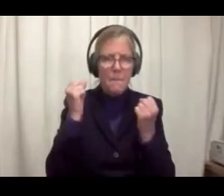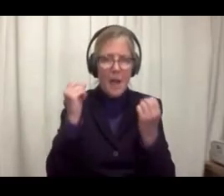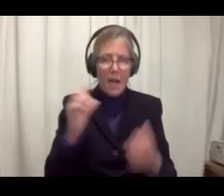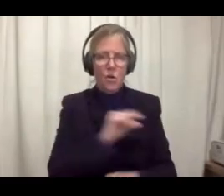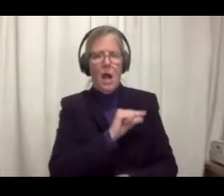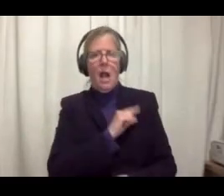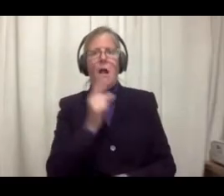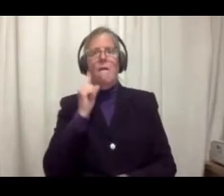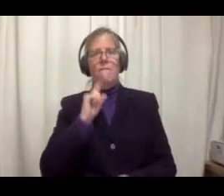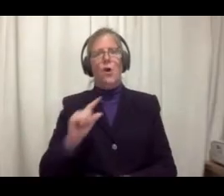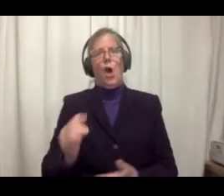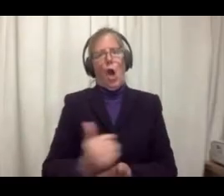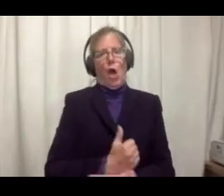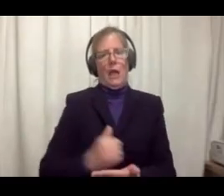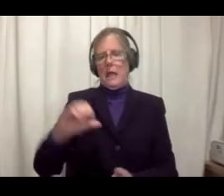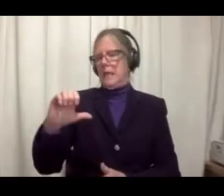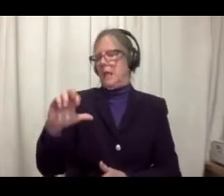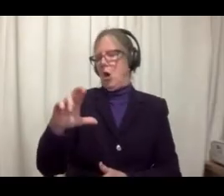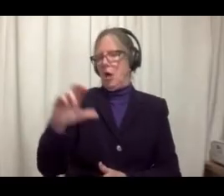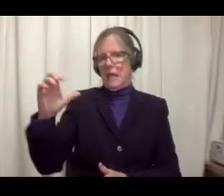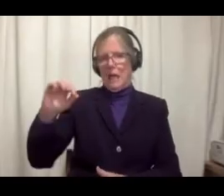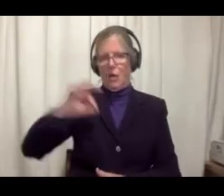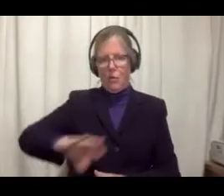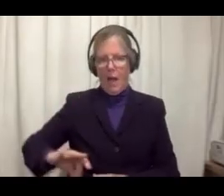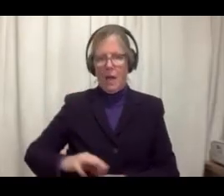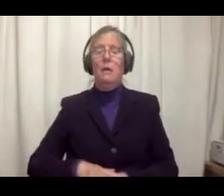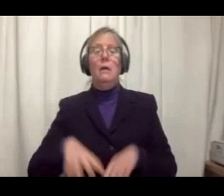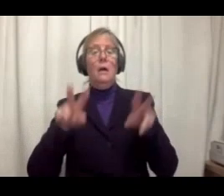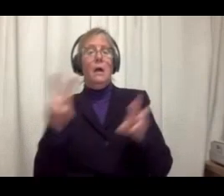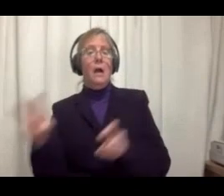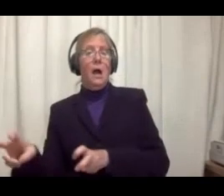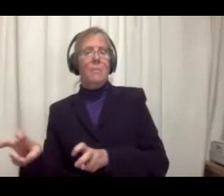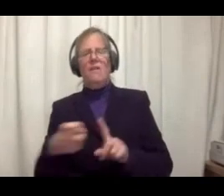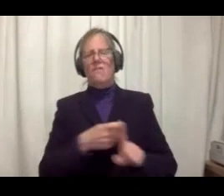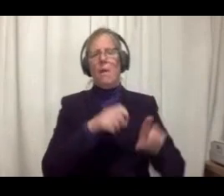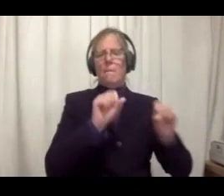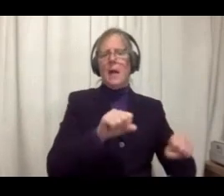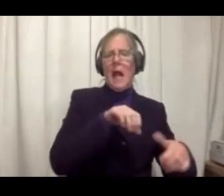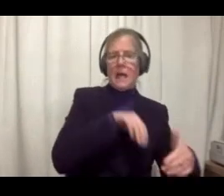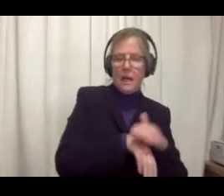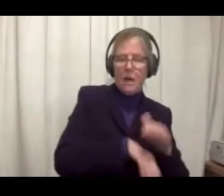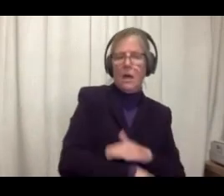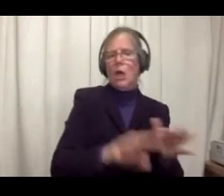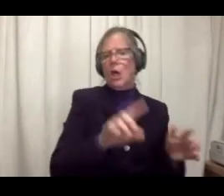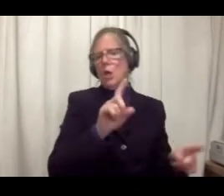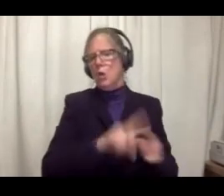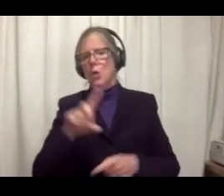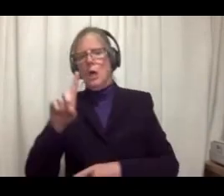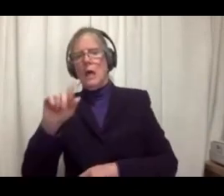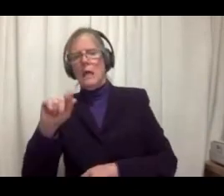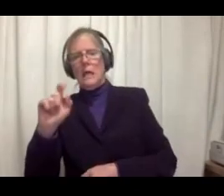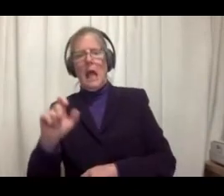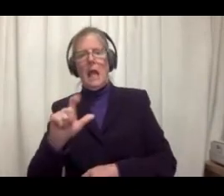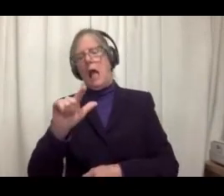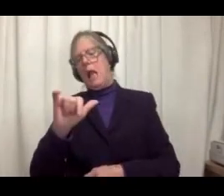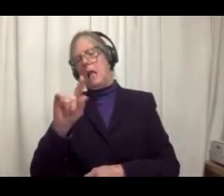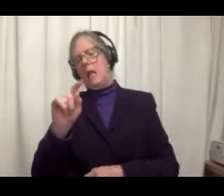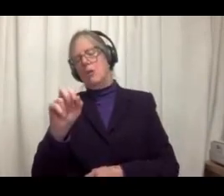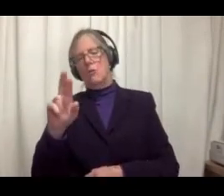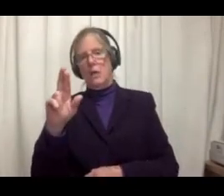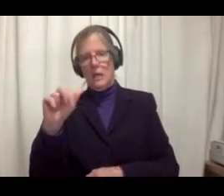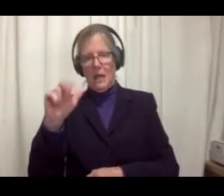and they’re designed to support DIF stakeholders at every level.